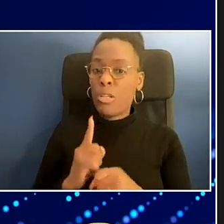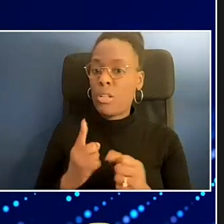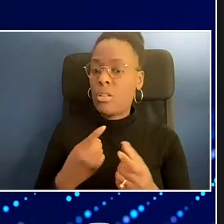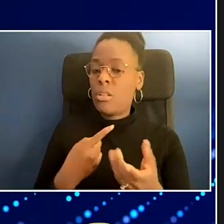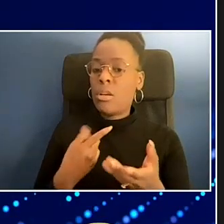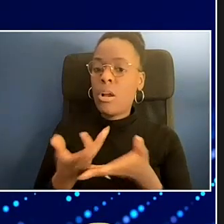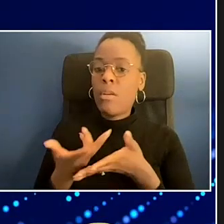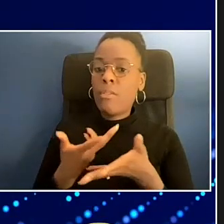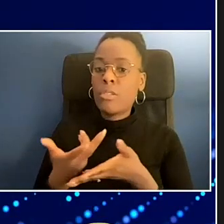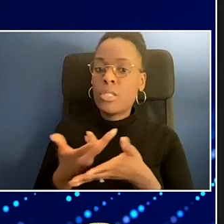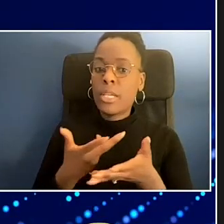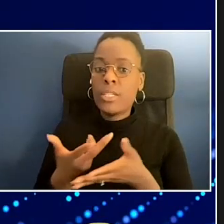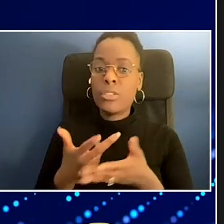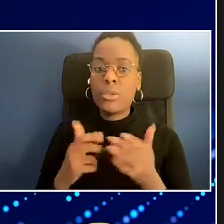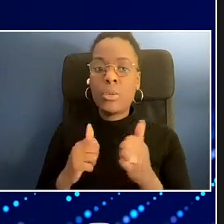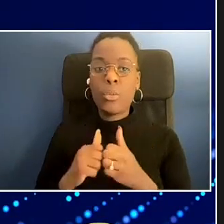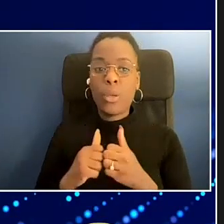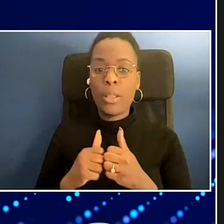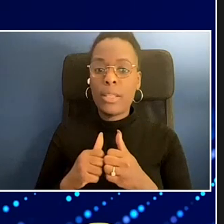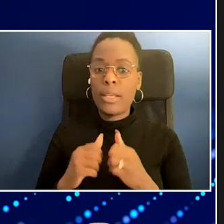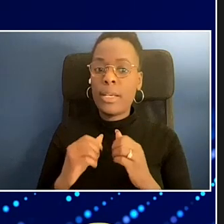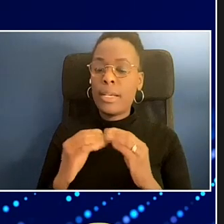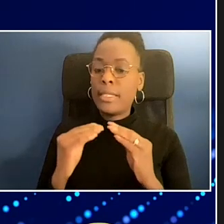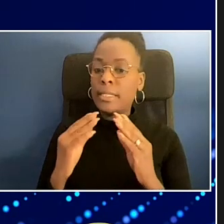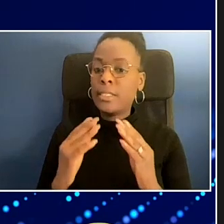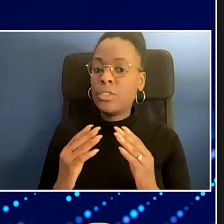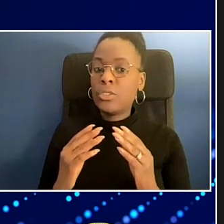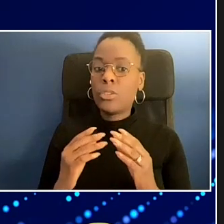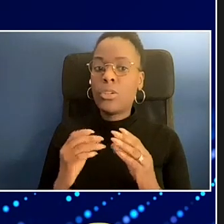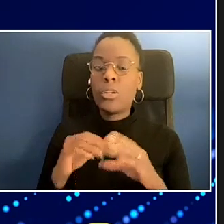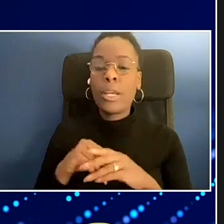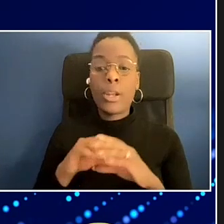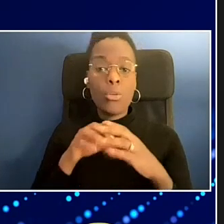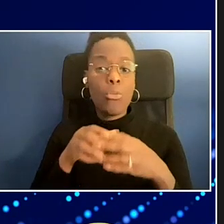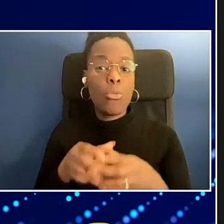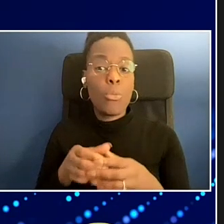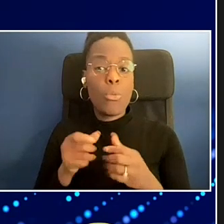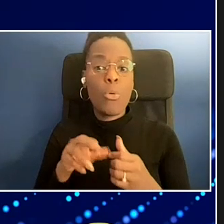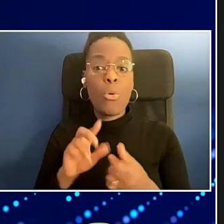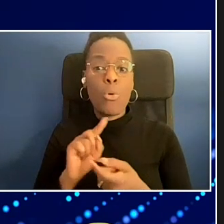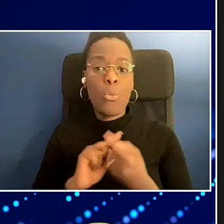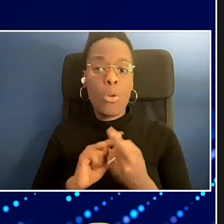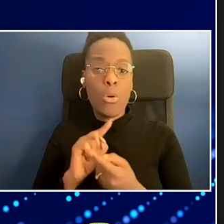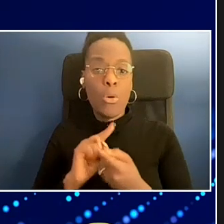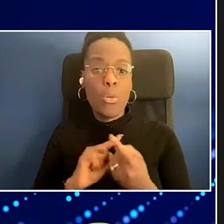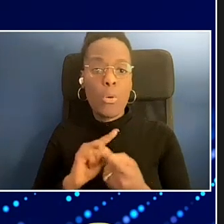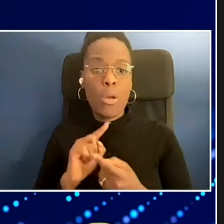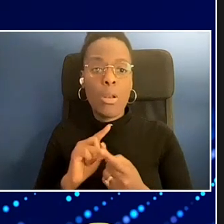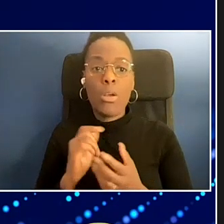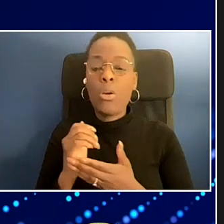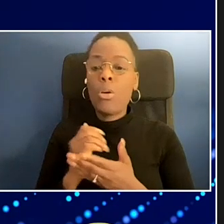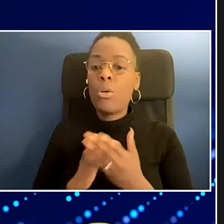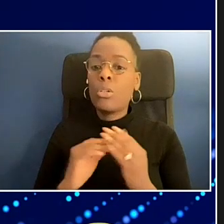a single teacher. Not in a group or one-on-one. The way the courses were taught was totally ineffective.